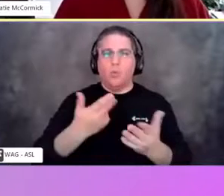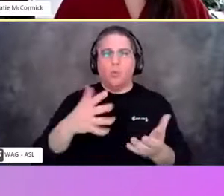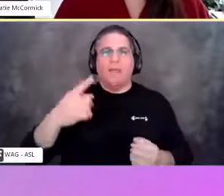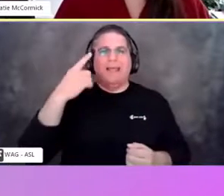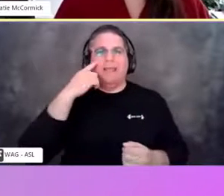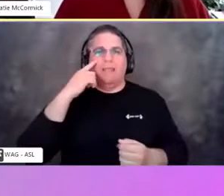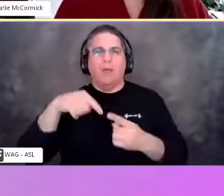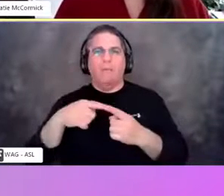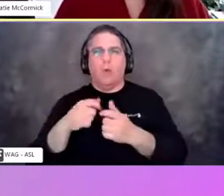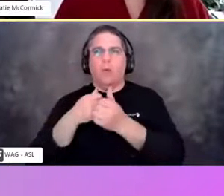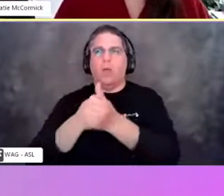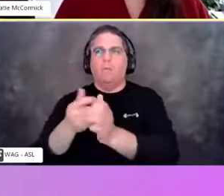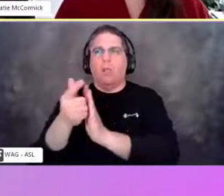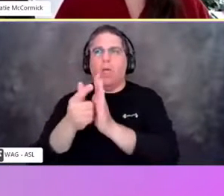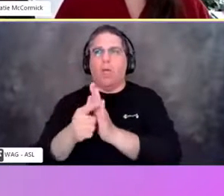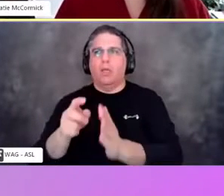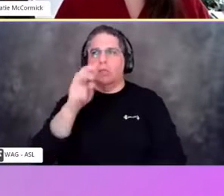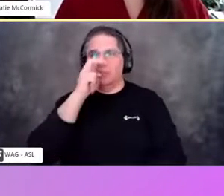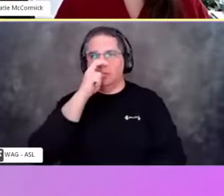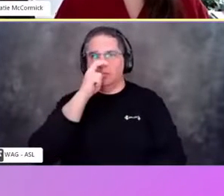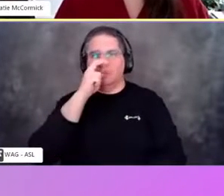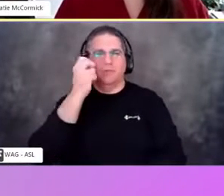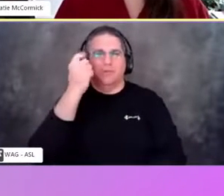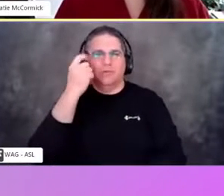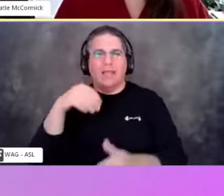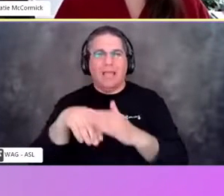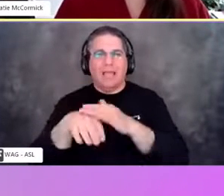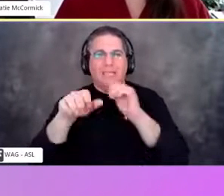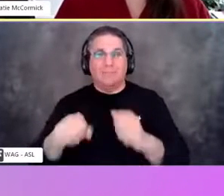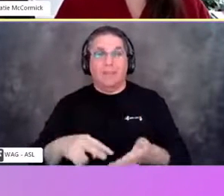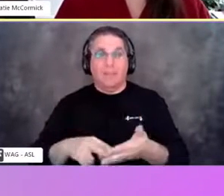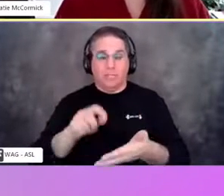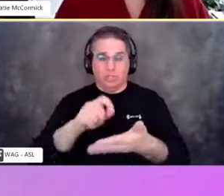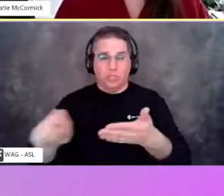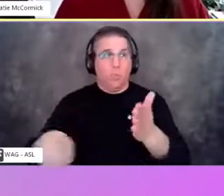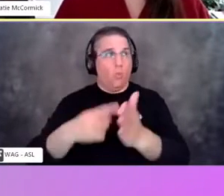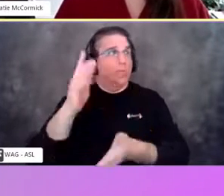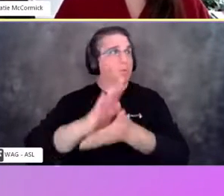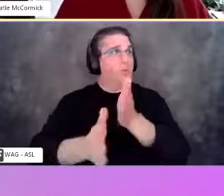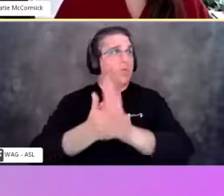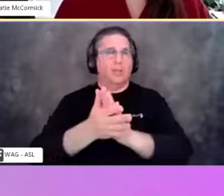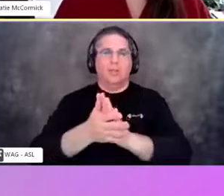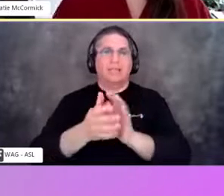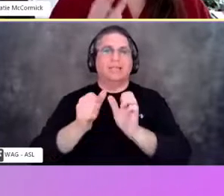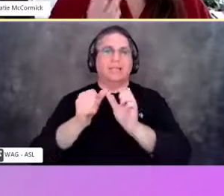features. Second education we wanted people to think beyond